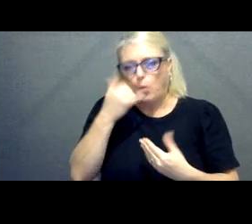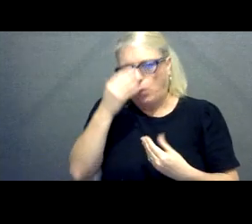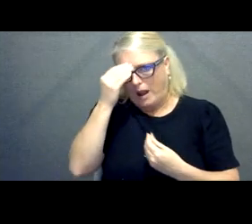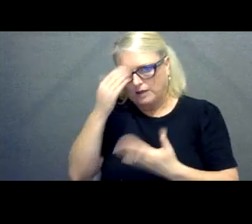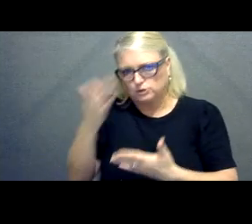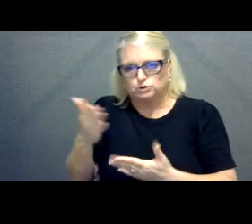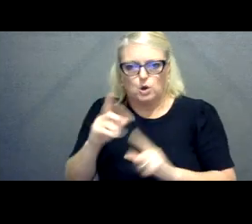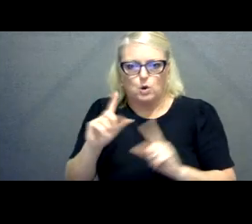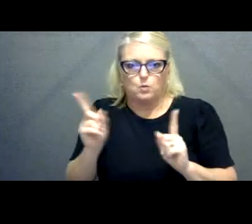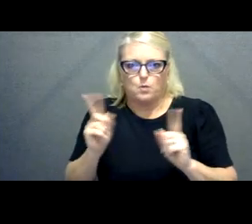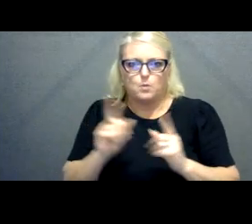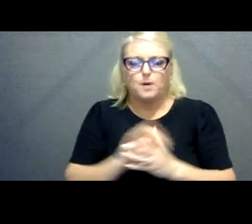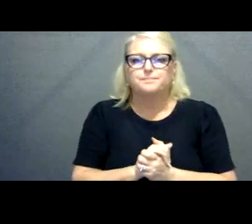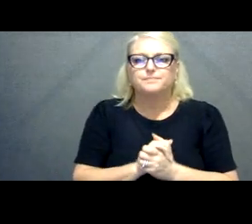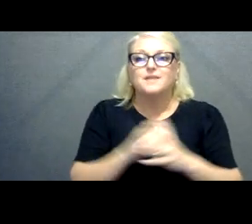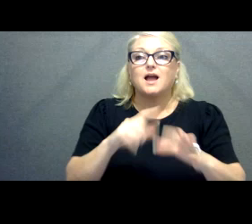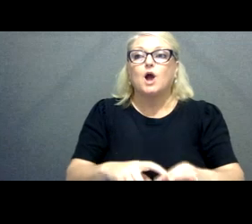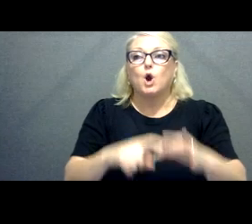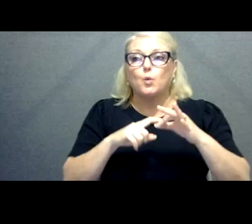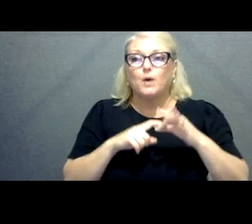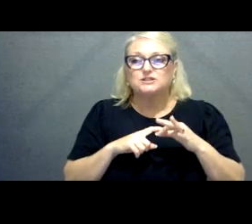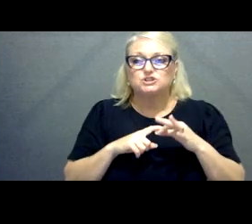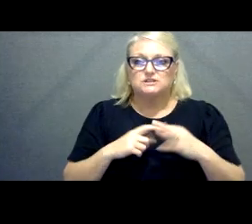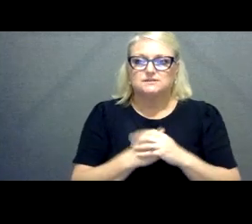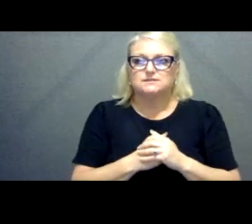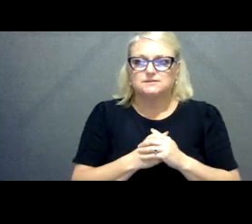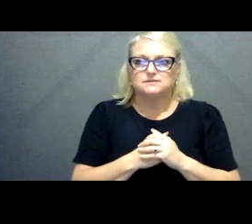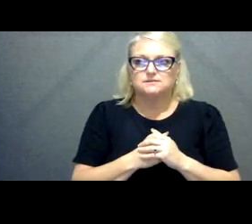great questions that is the end of your presentation so let's have a look and see